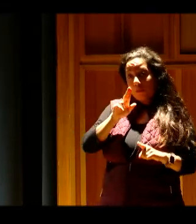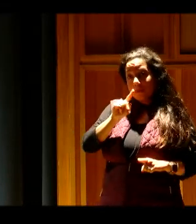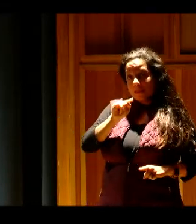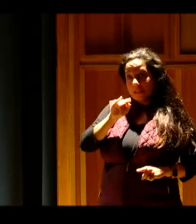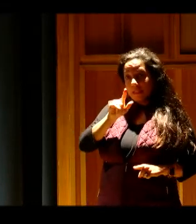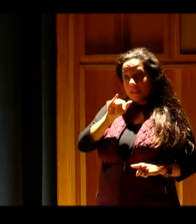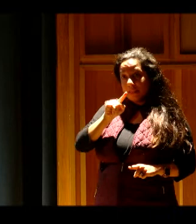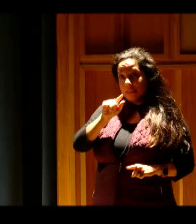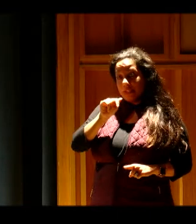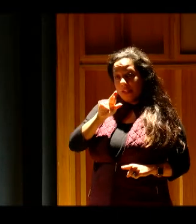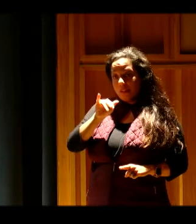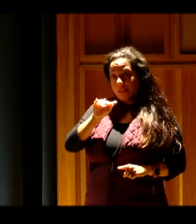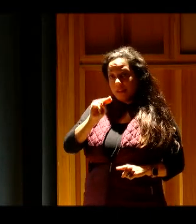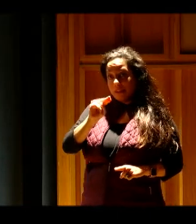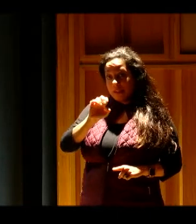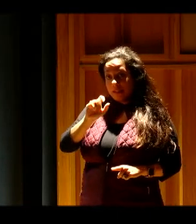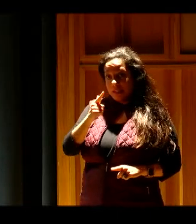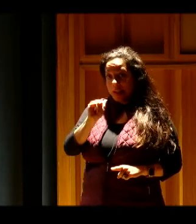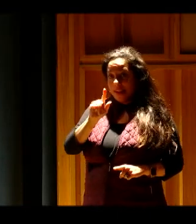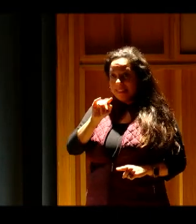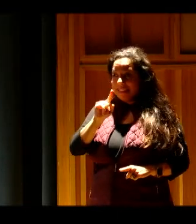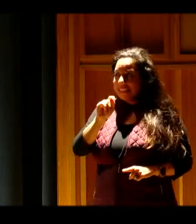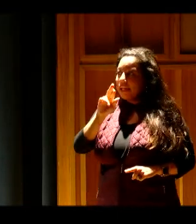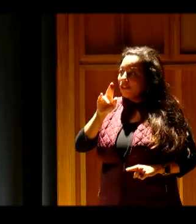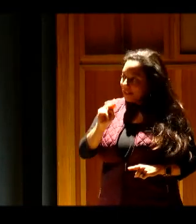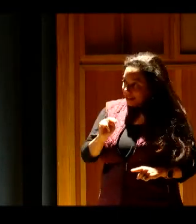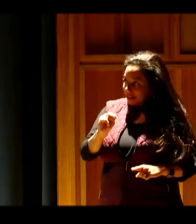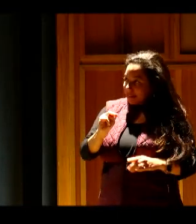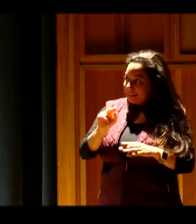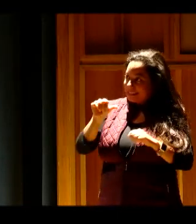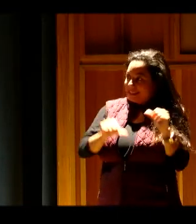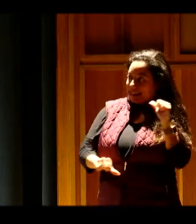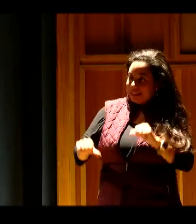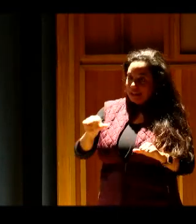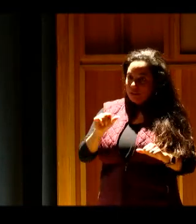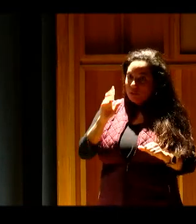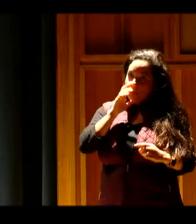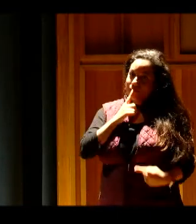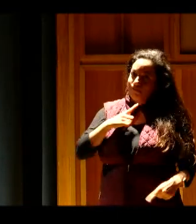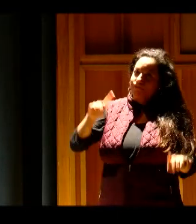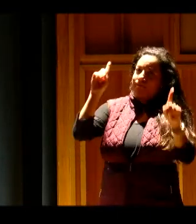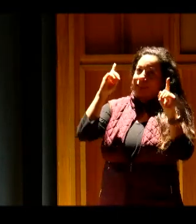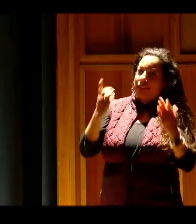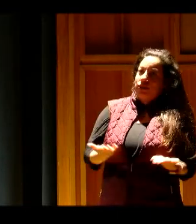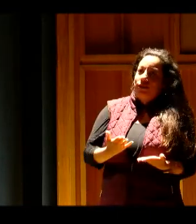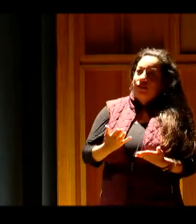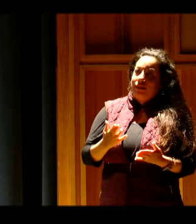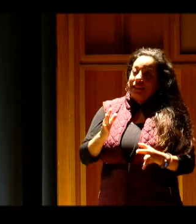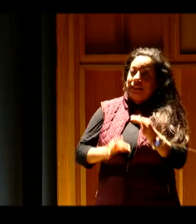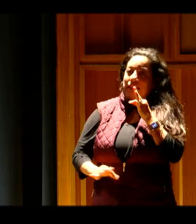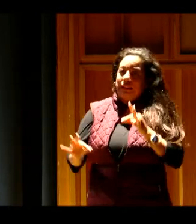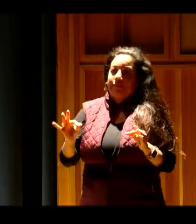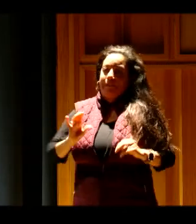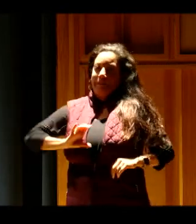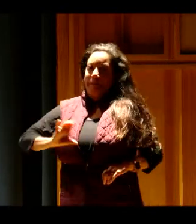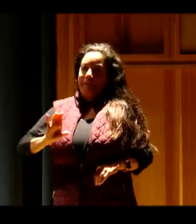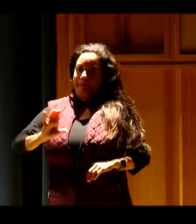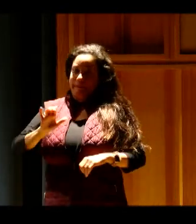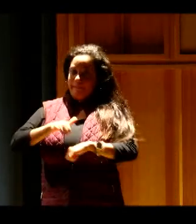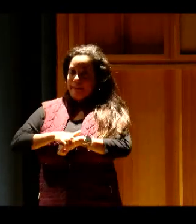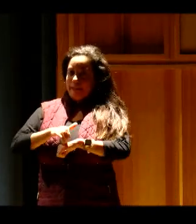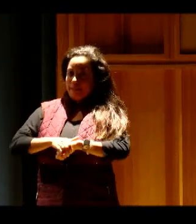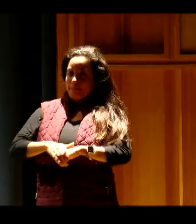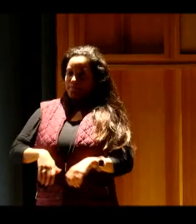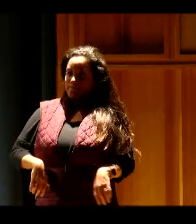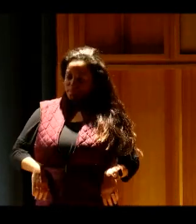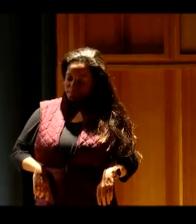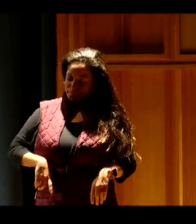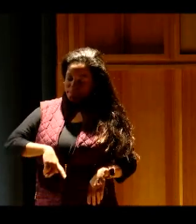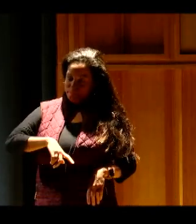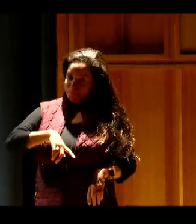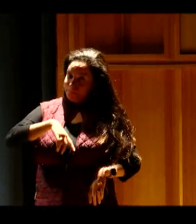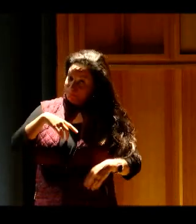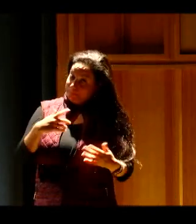public science would flourish better here than in stuffy and conservative England. Believe me.